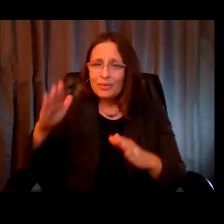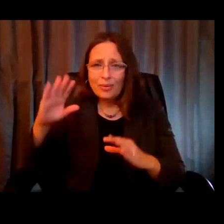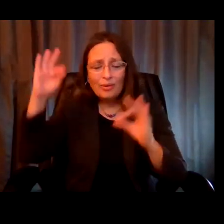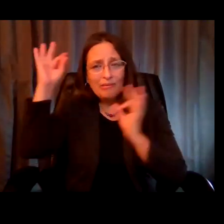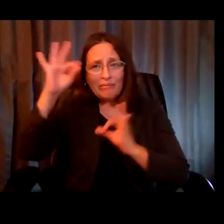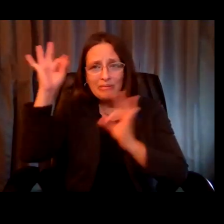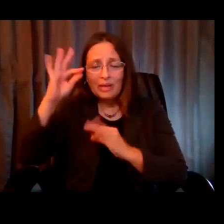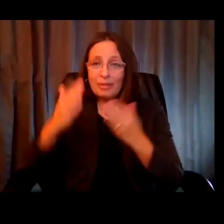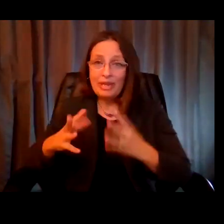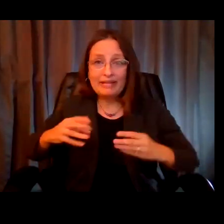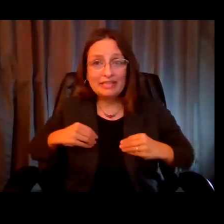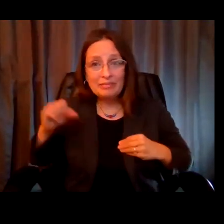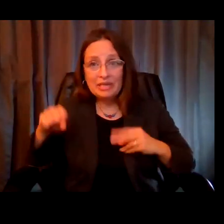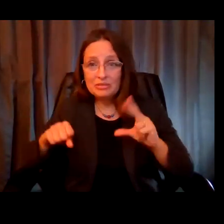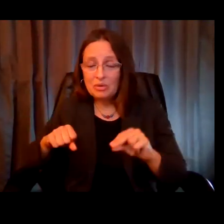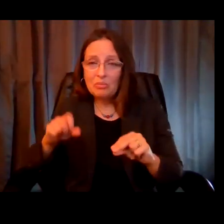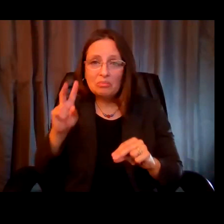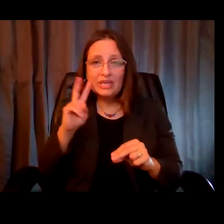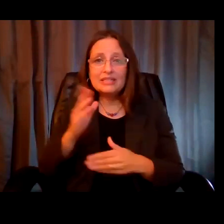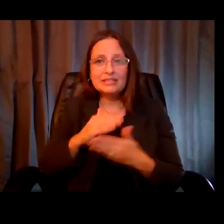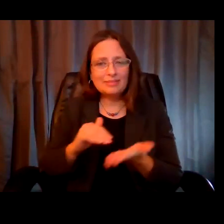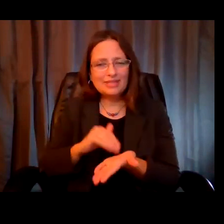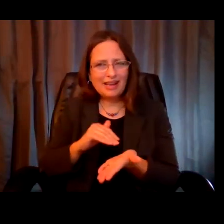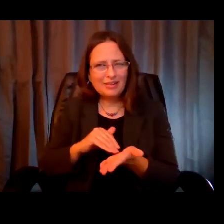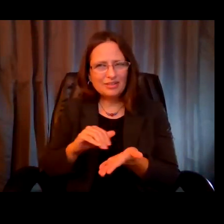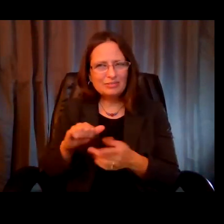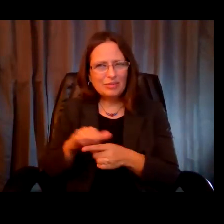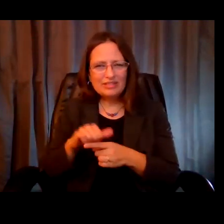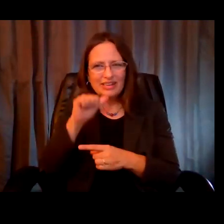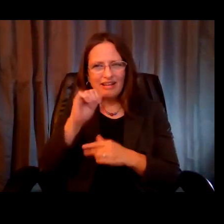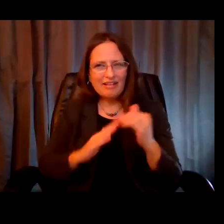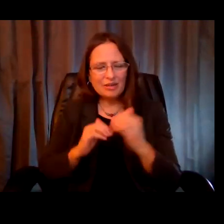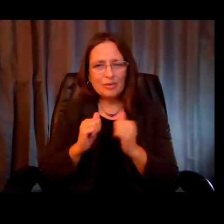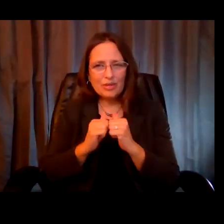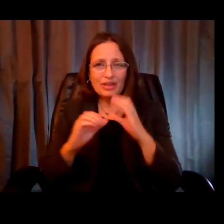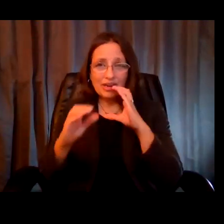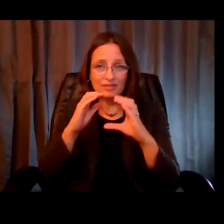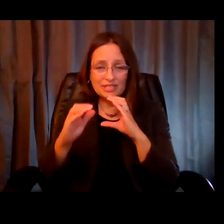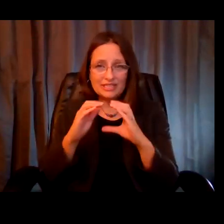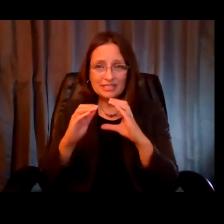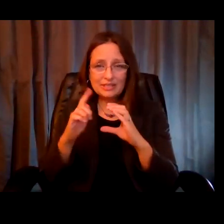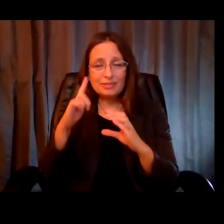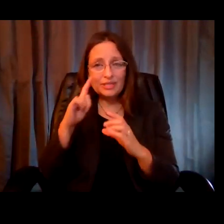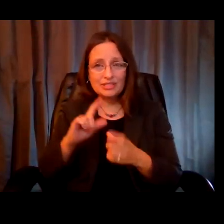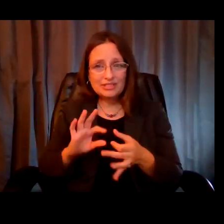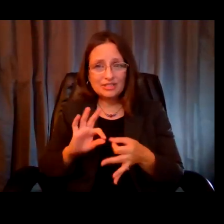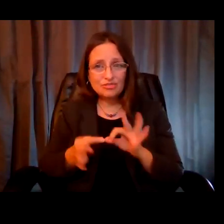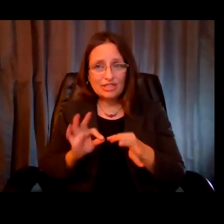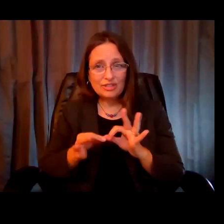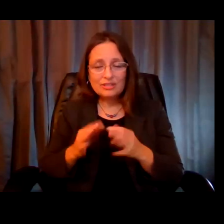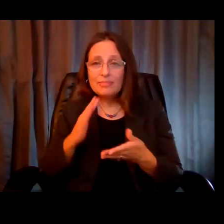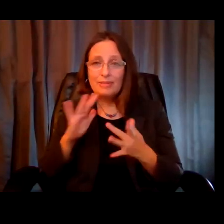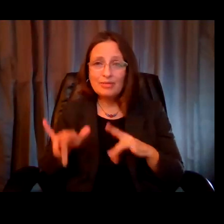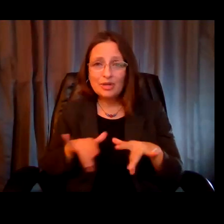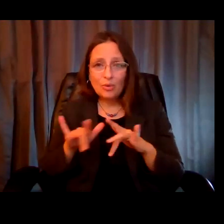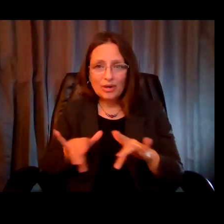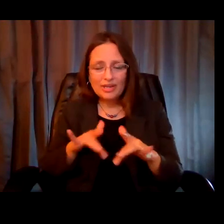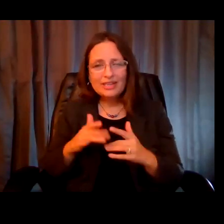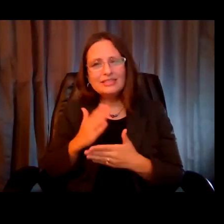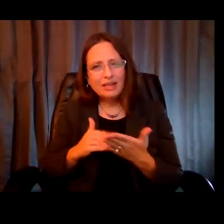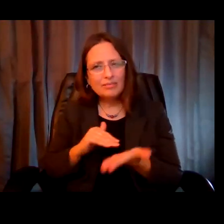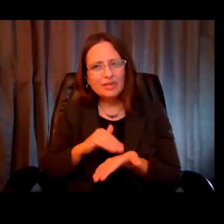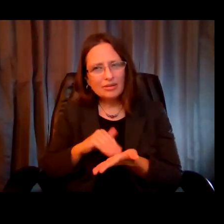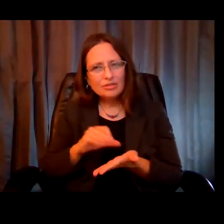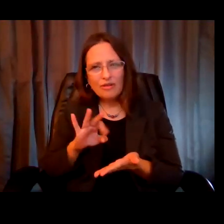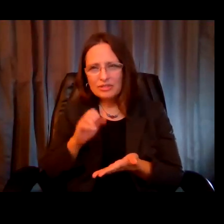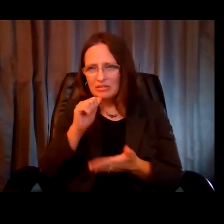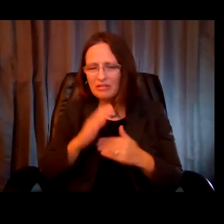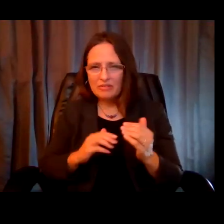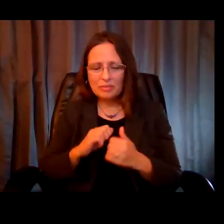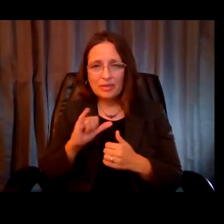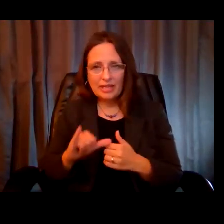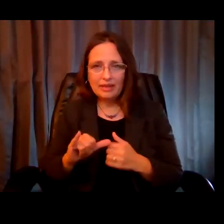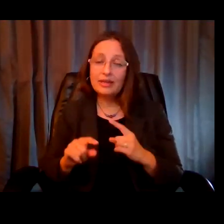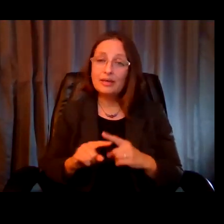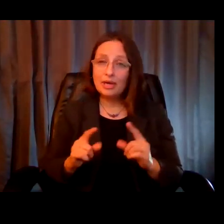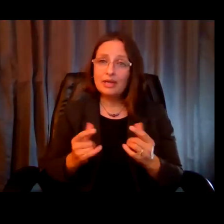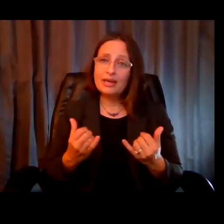you work with your audiologist to find what's best for you. There are many hearing aids that